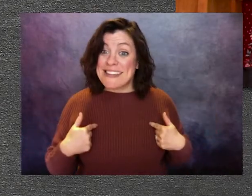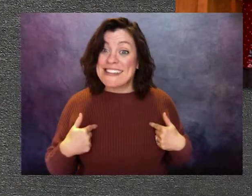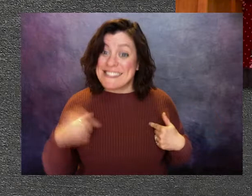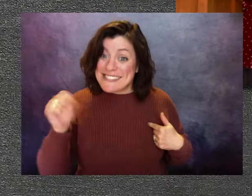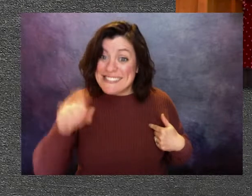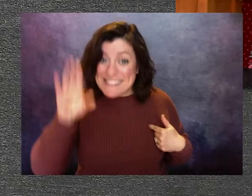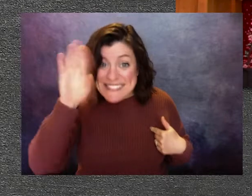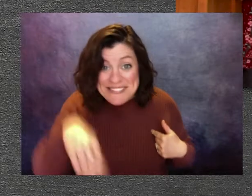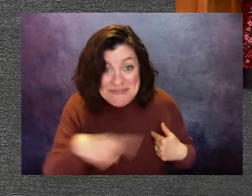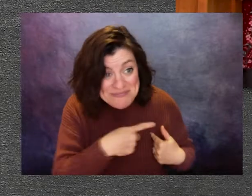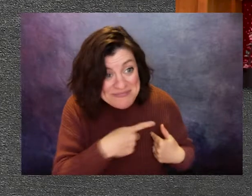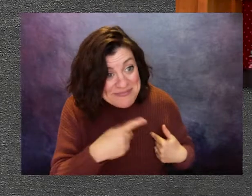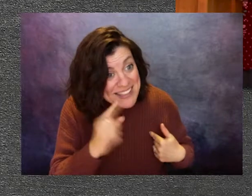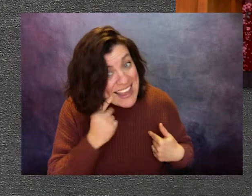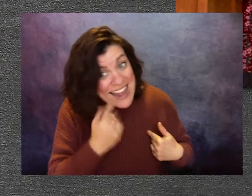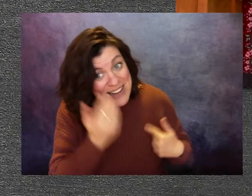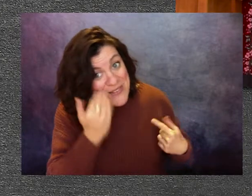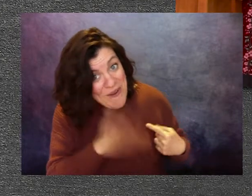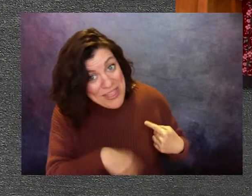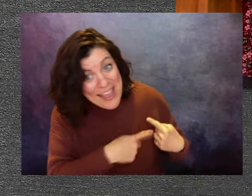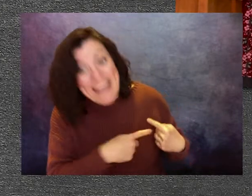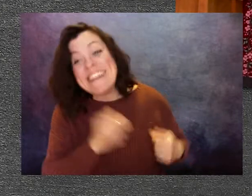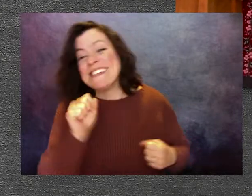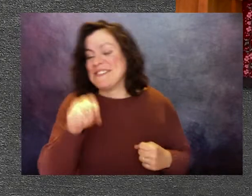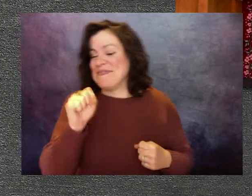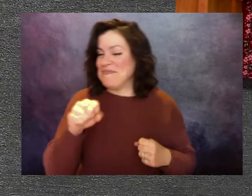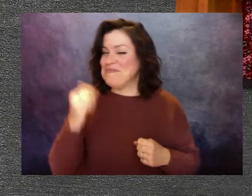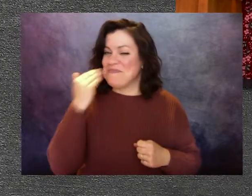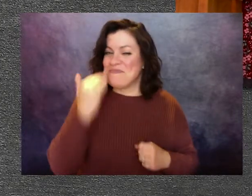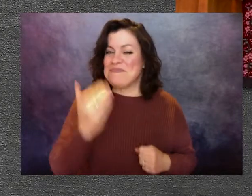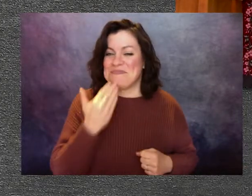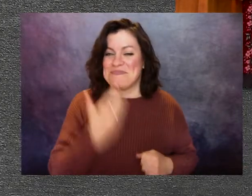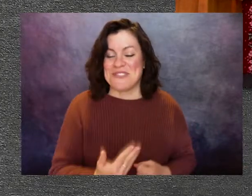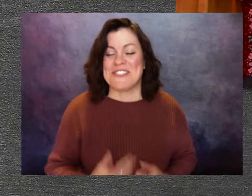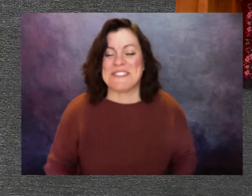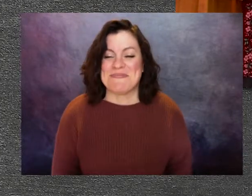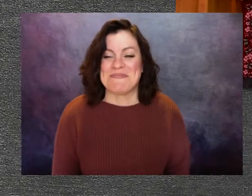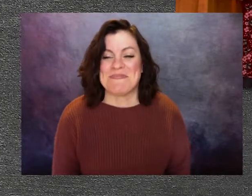You did? Oh my goodness. So my friends today,